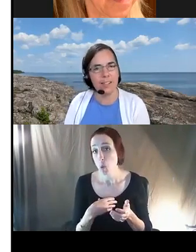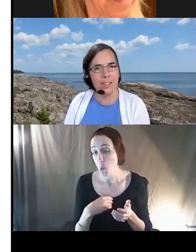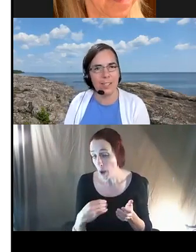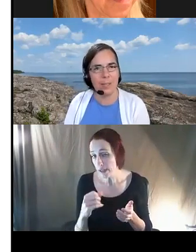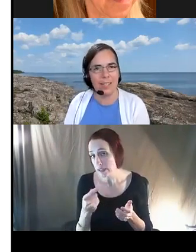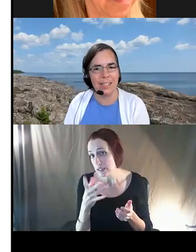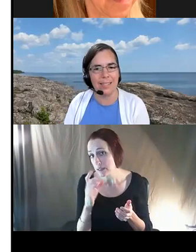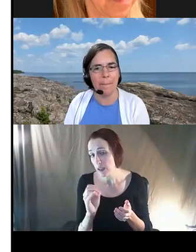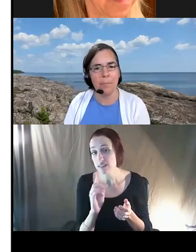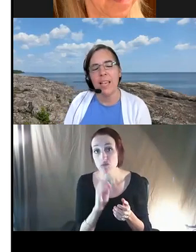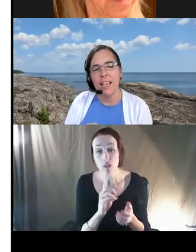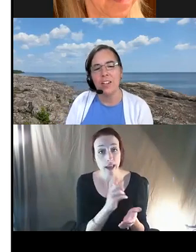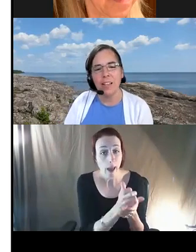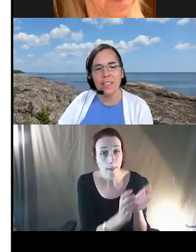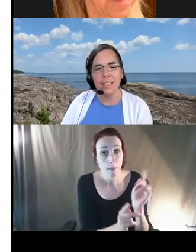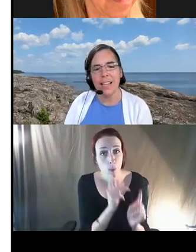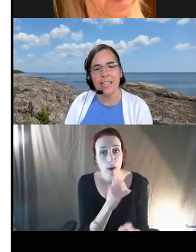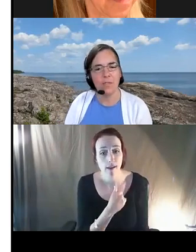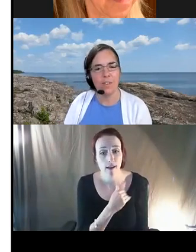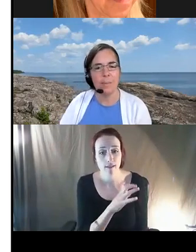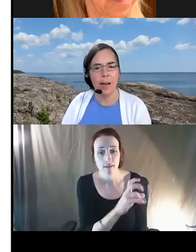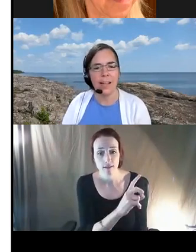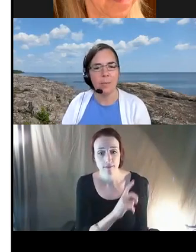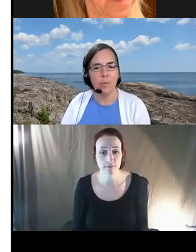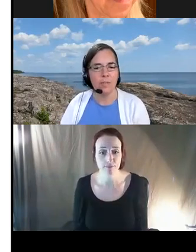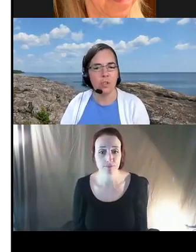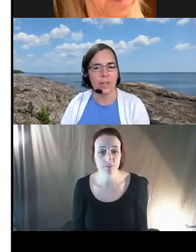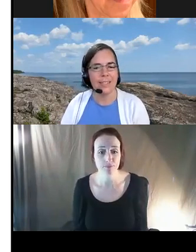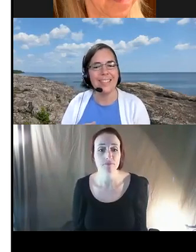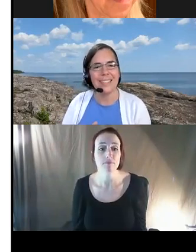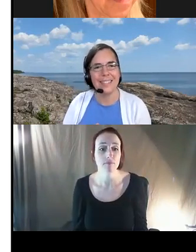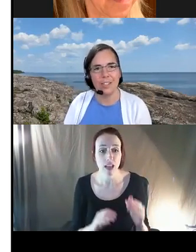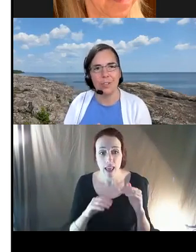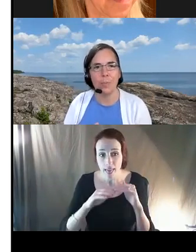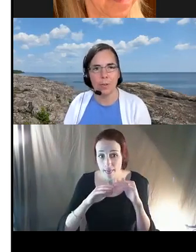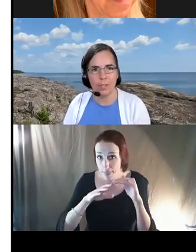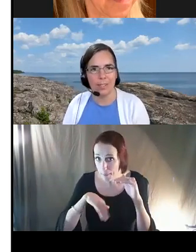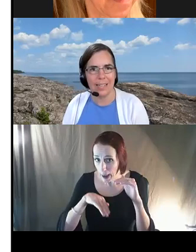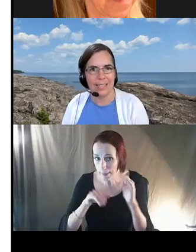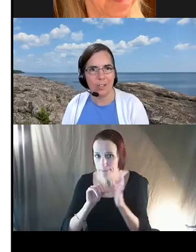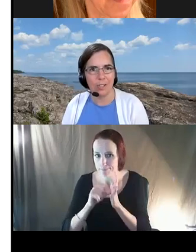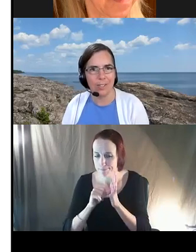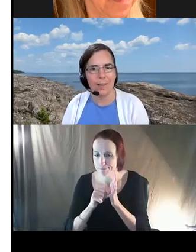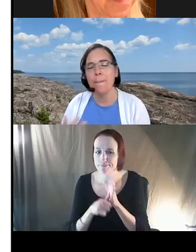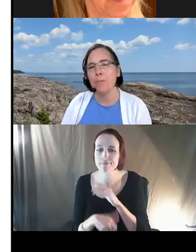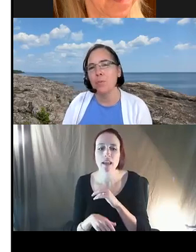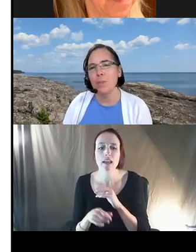cognitive disabilities. On this slide at the very bottom we stressed essential personalizations.